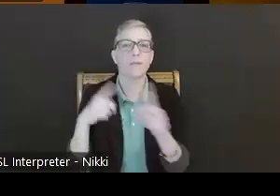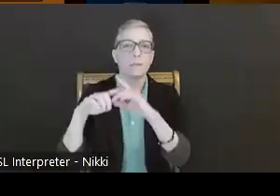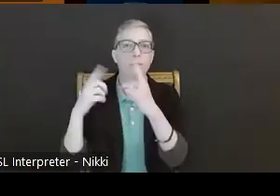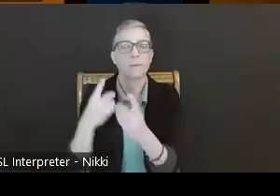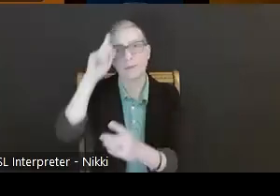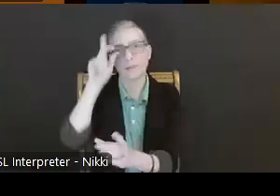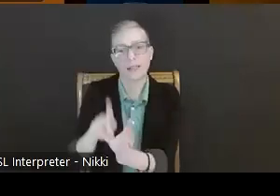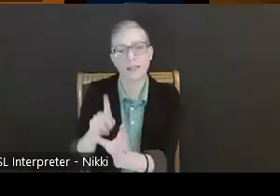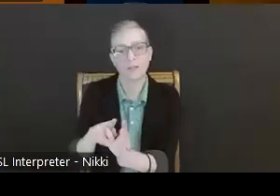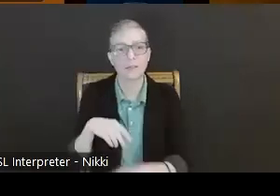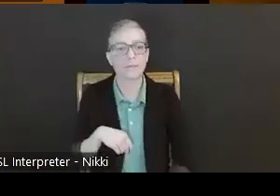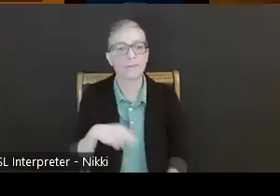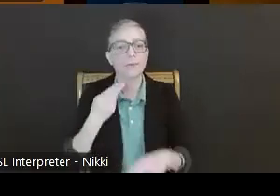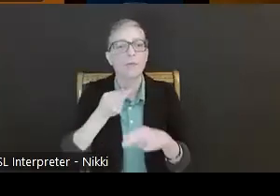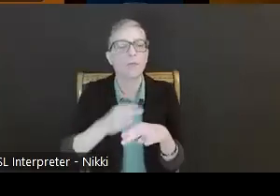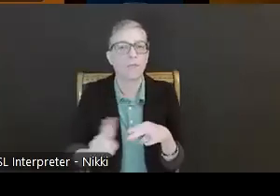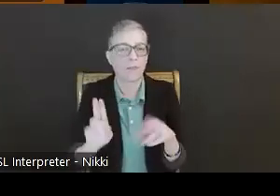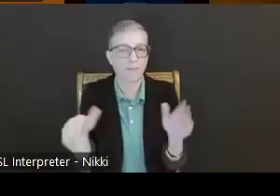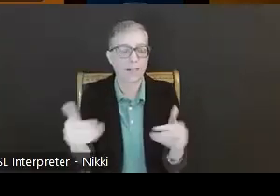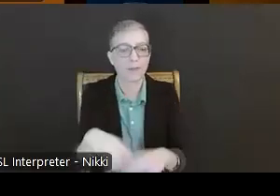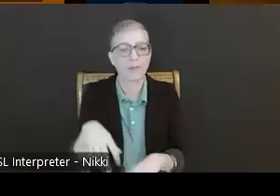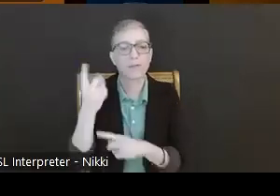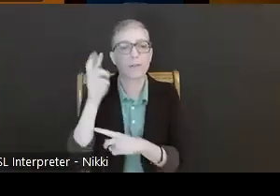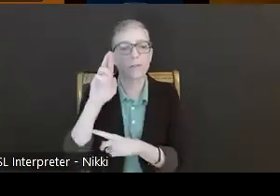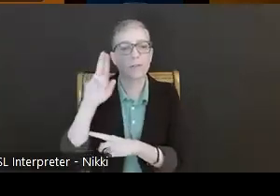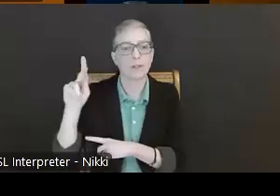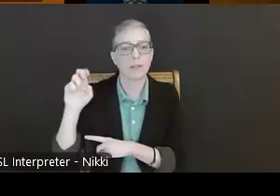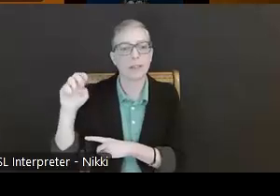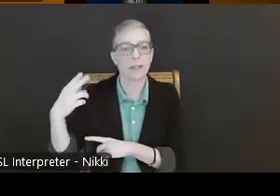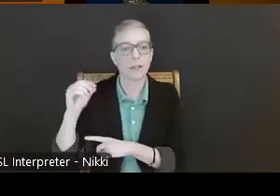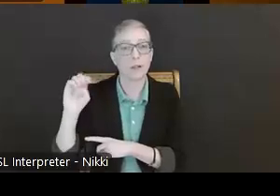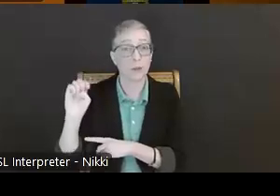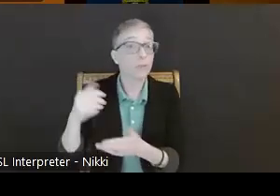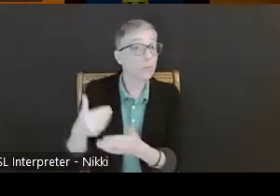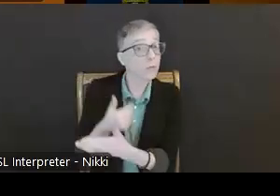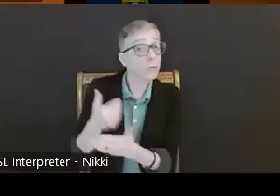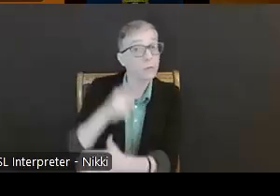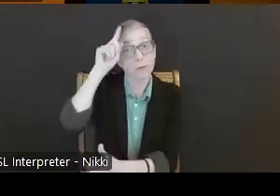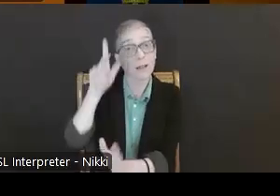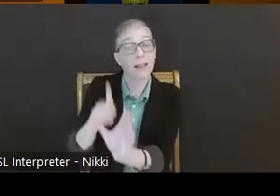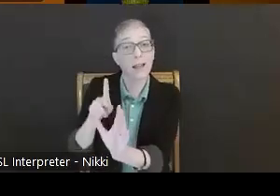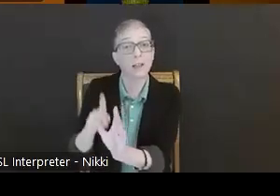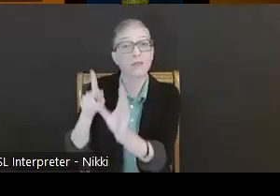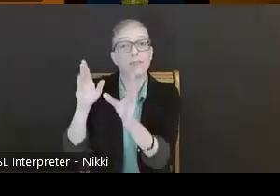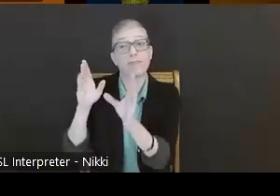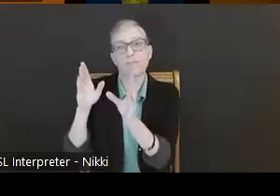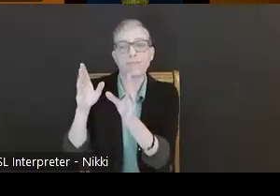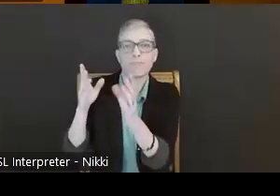Dr kho is one of the newer faculty members in the psychiatry Department starting um in mid uh